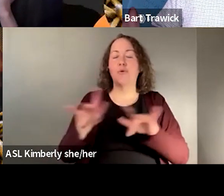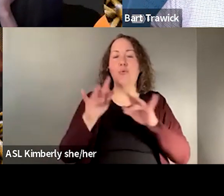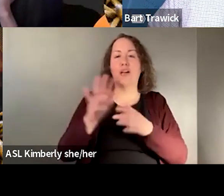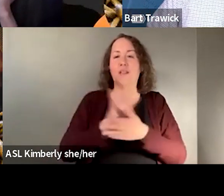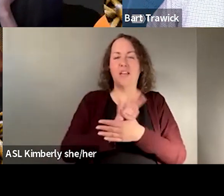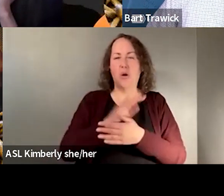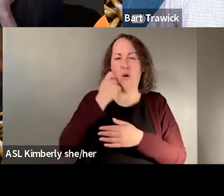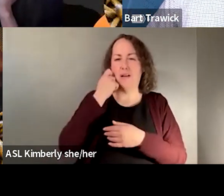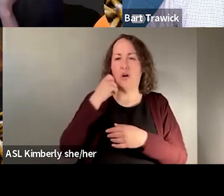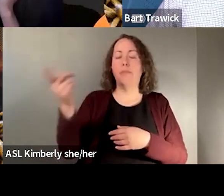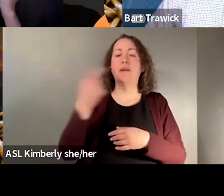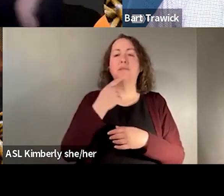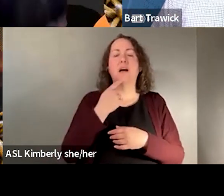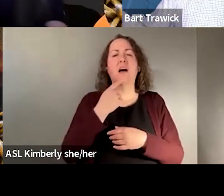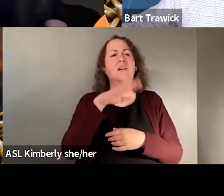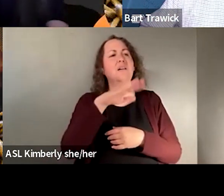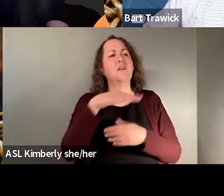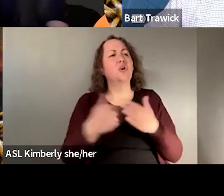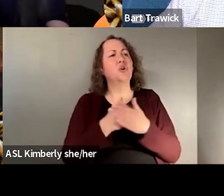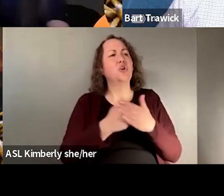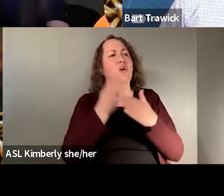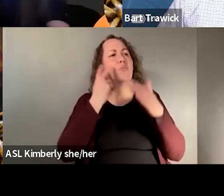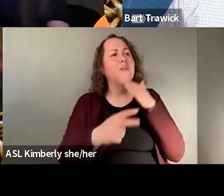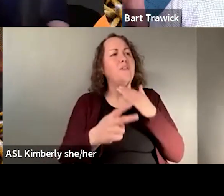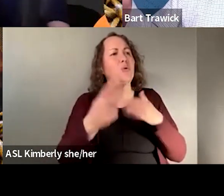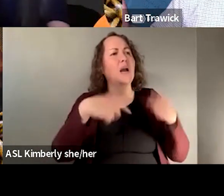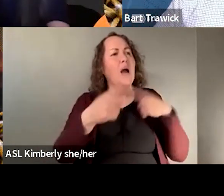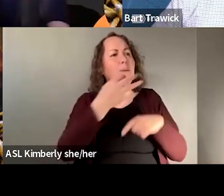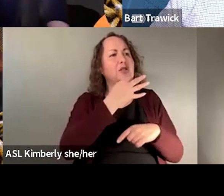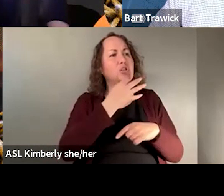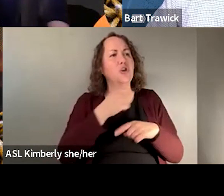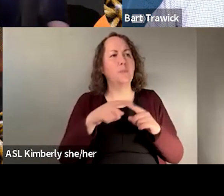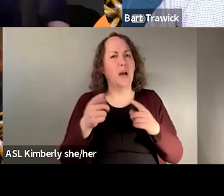you said that a preview is coming but it's actually there now. So -- yay! Yeah, we got it out.